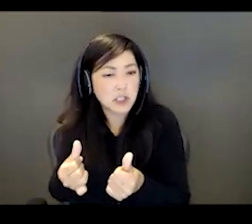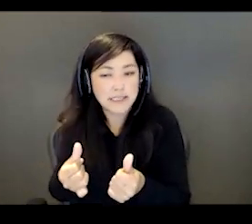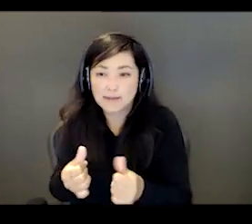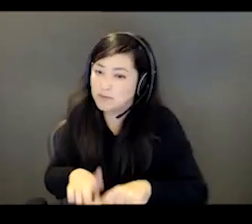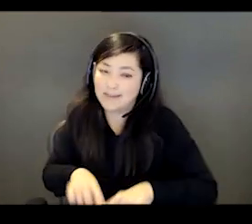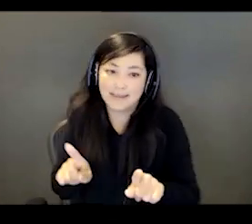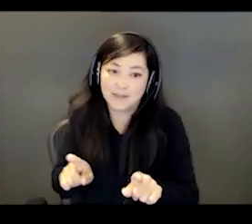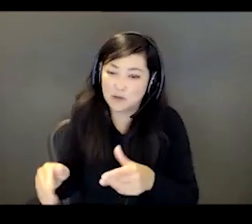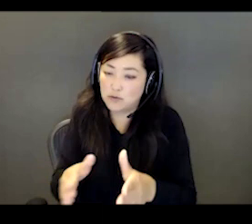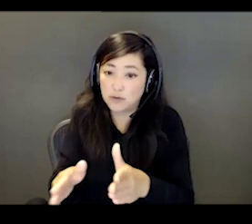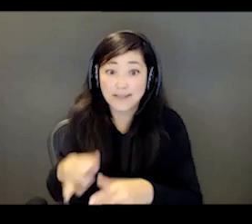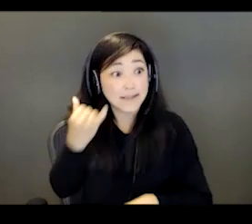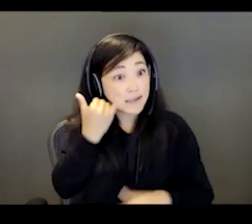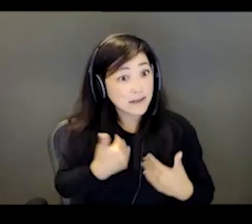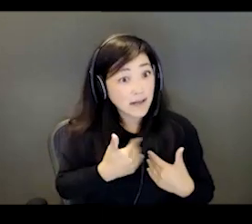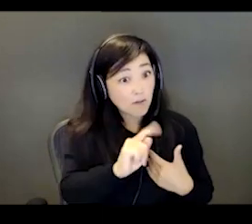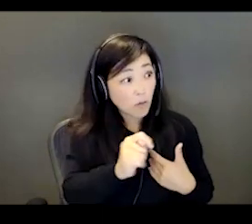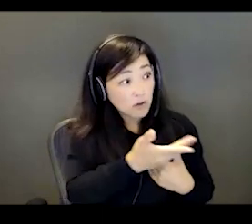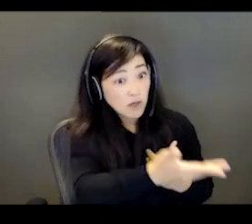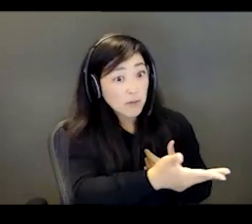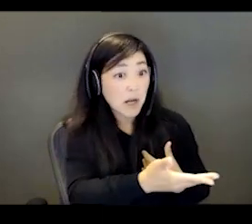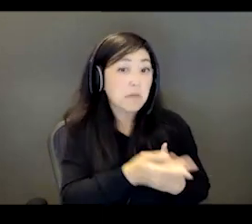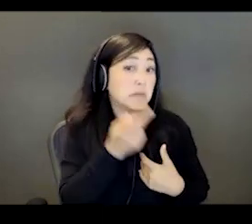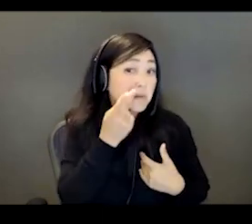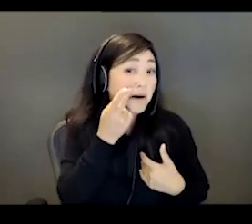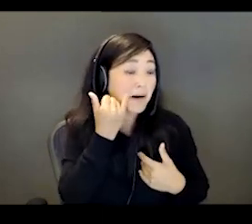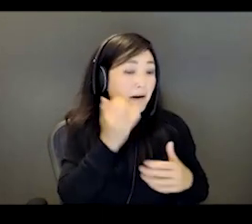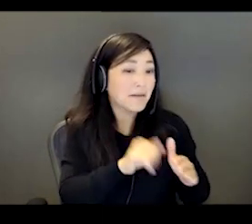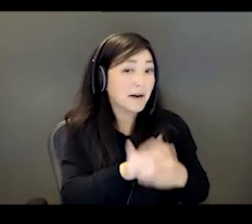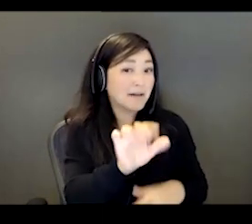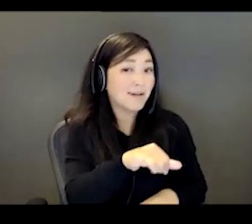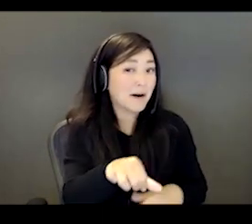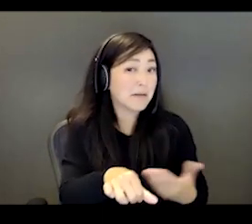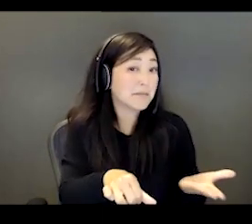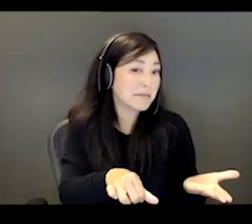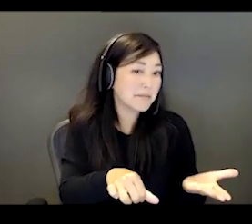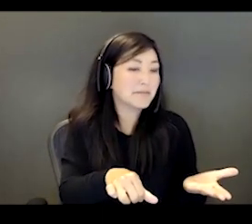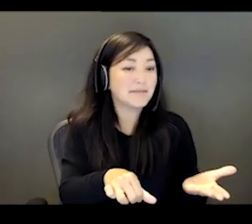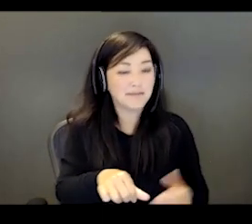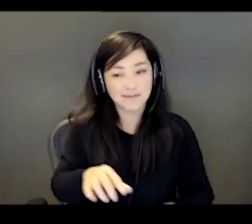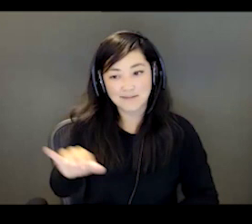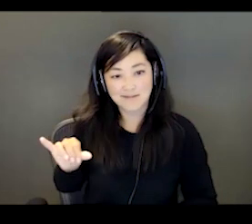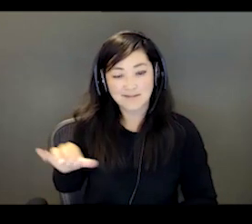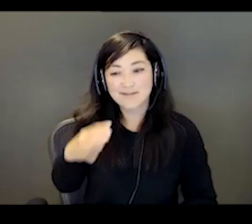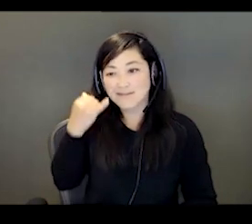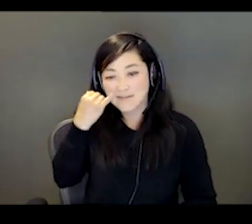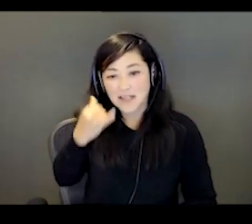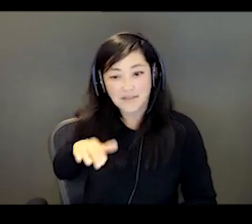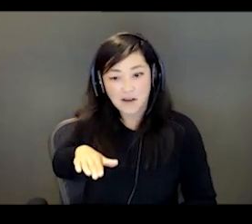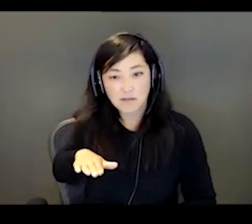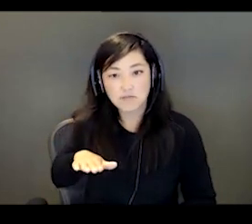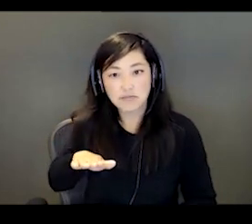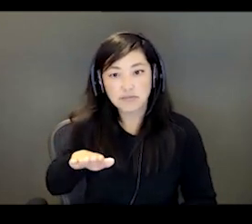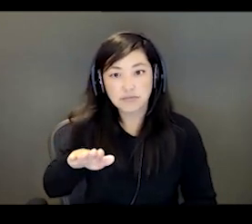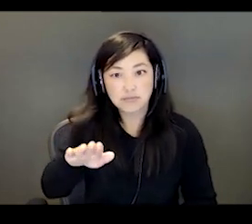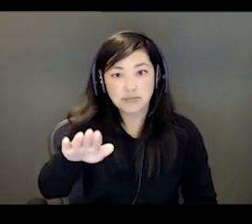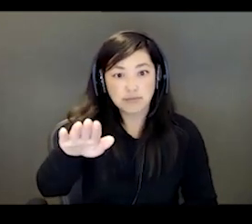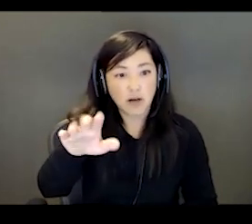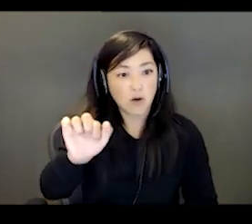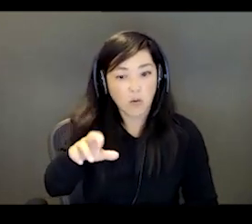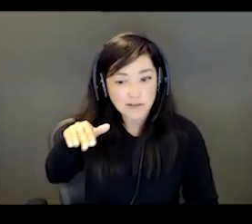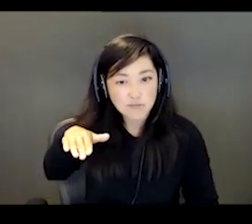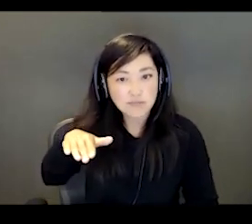It says there's a wash from here. Let's see how. Accessible it is and so and the grade it's always the grade of anybody with a disability or anybody in a chair.